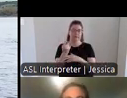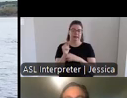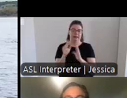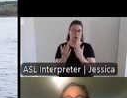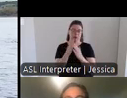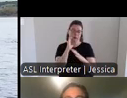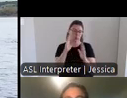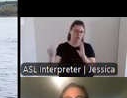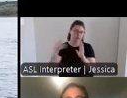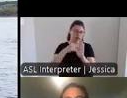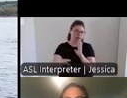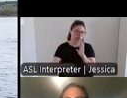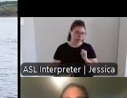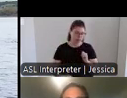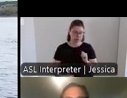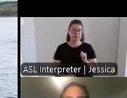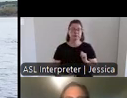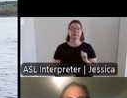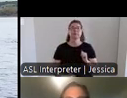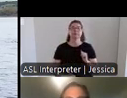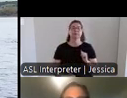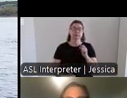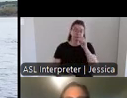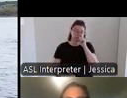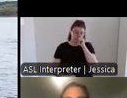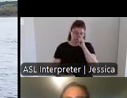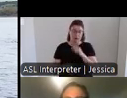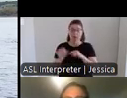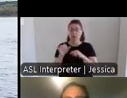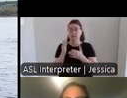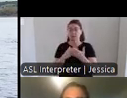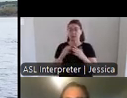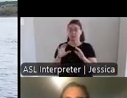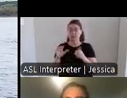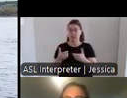And then also, um, in some classes, the students themselves,